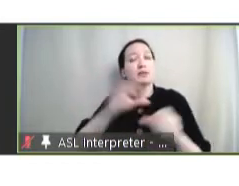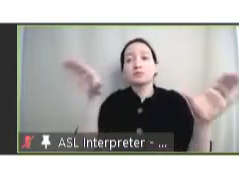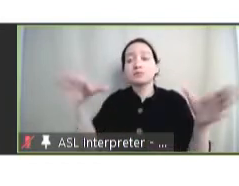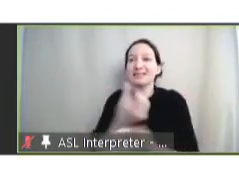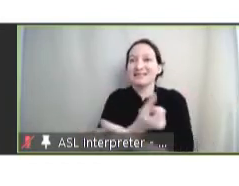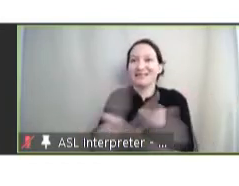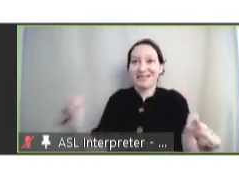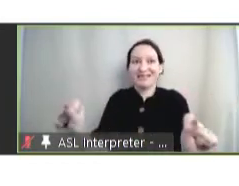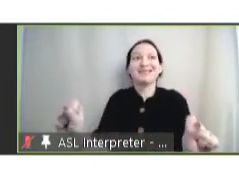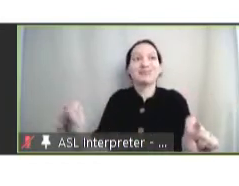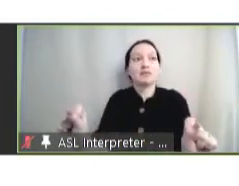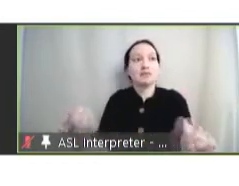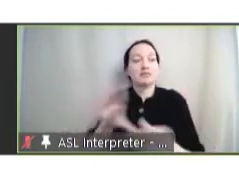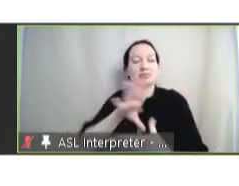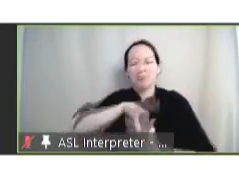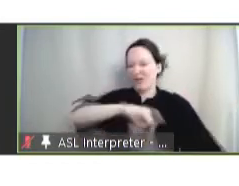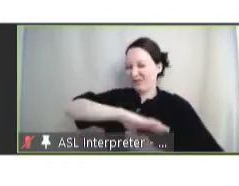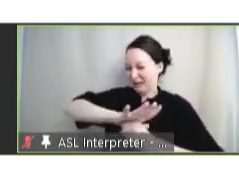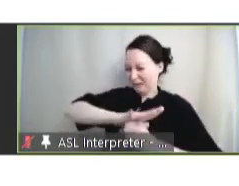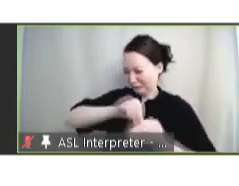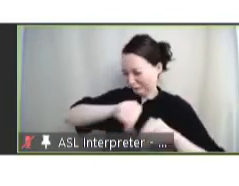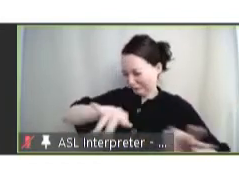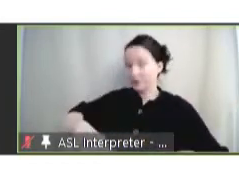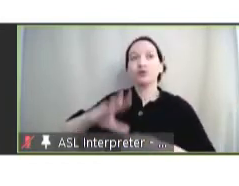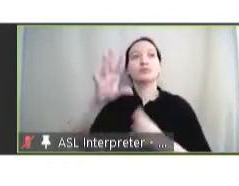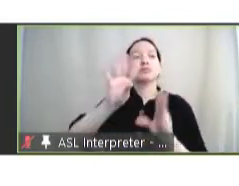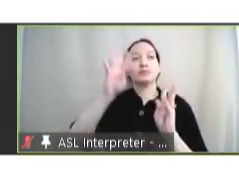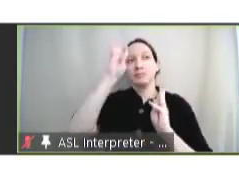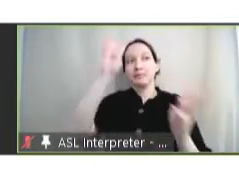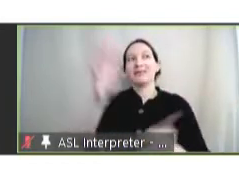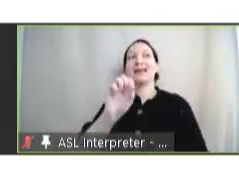part of the pandemic and as it unfolded. We created something called SAFER, and it